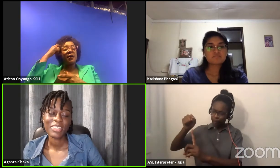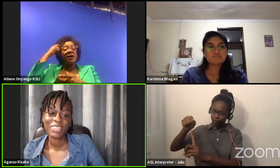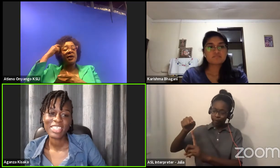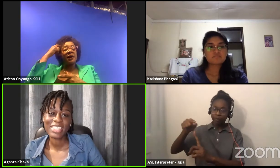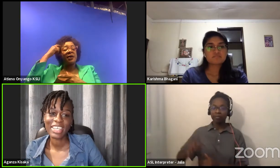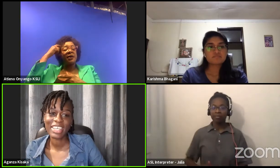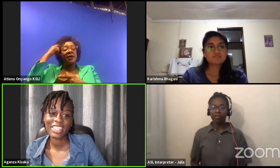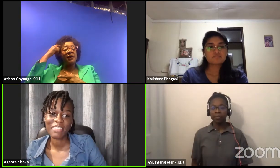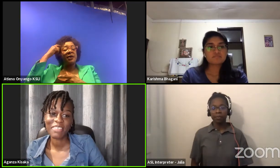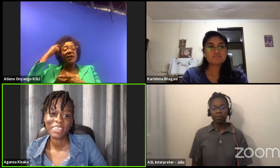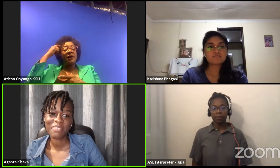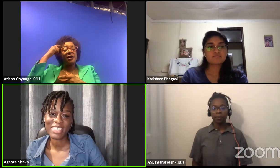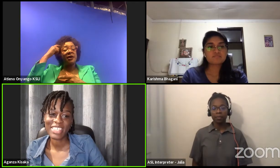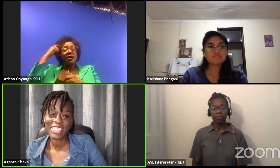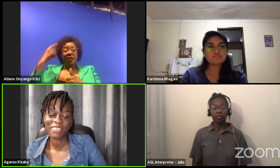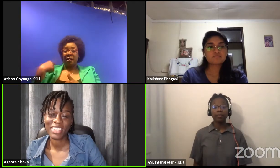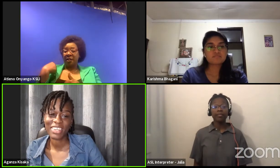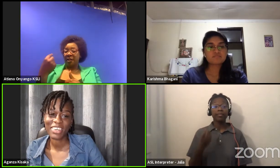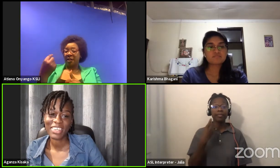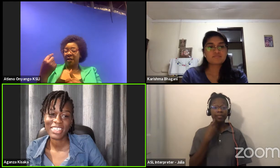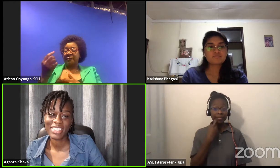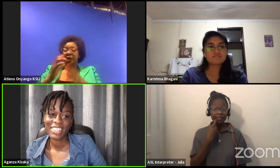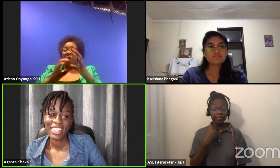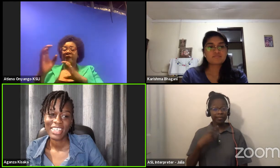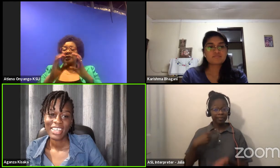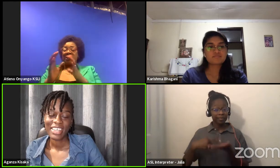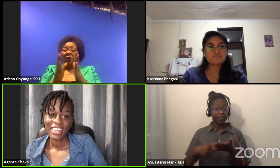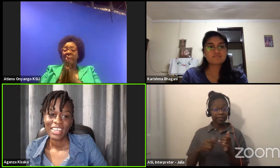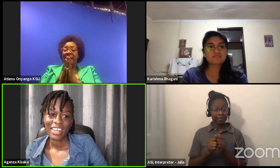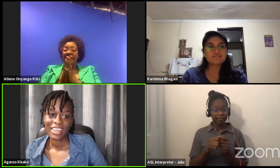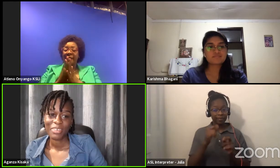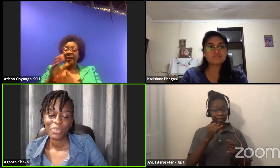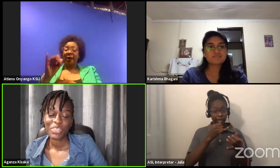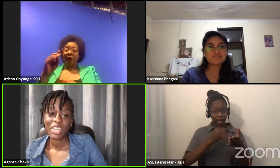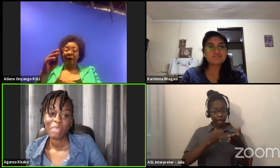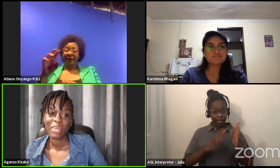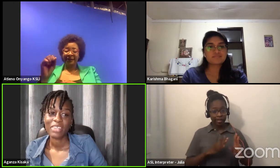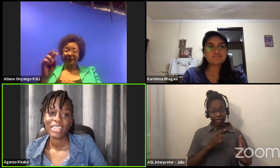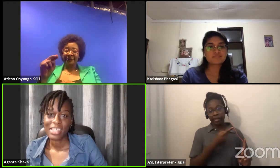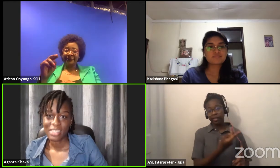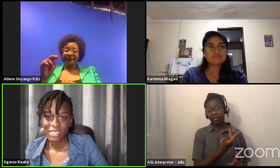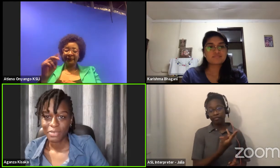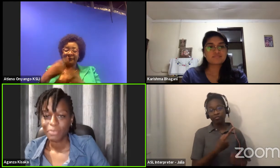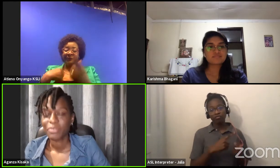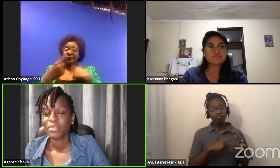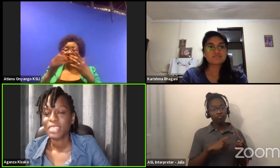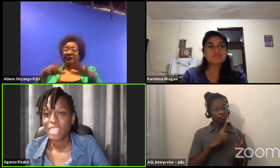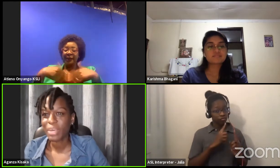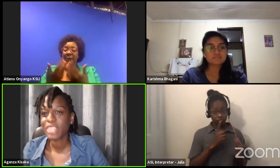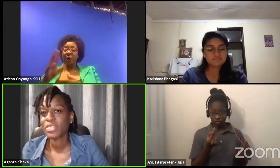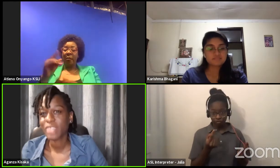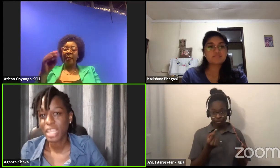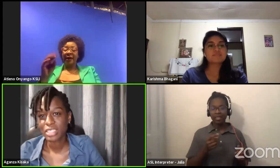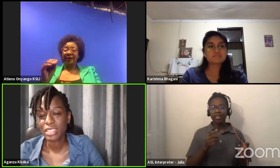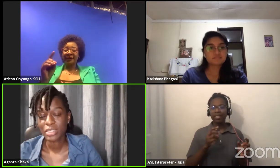so recently I was having a conversation with an artist. We were talking about dance, saying, why do you dance?